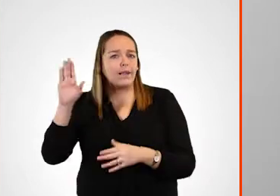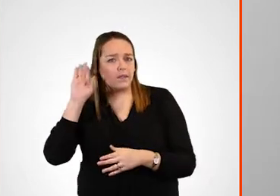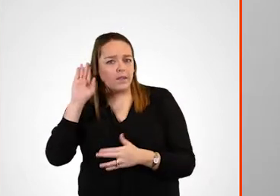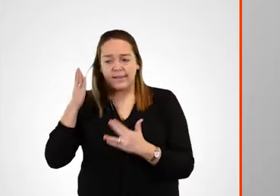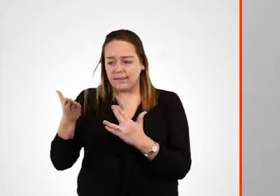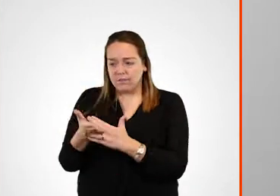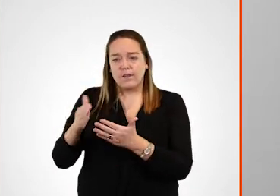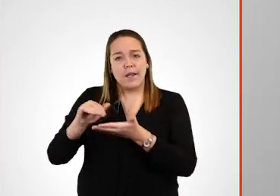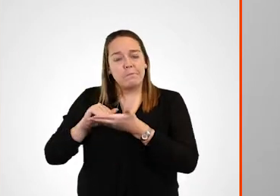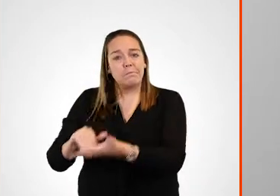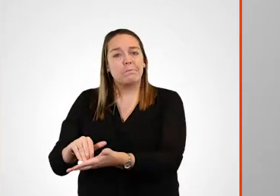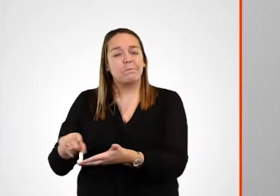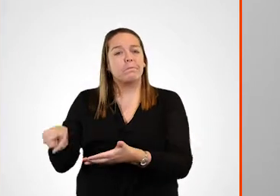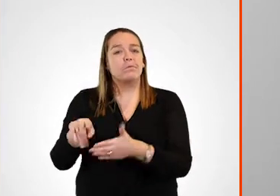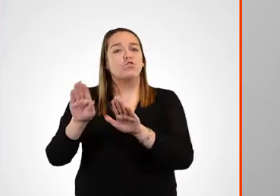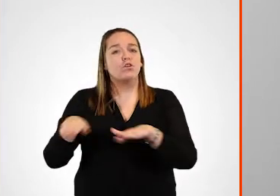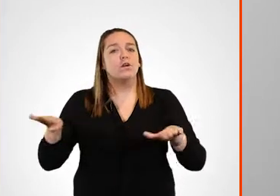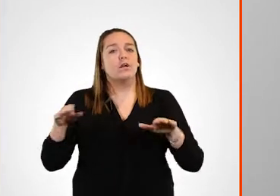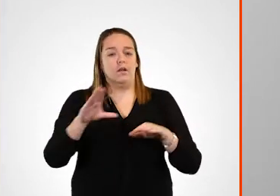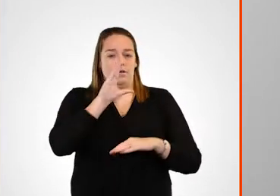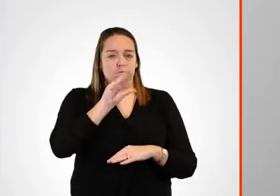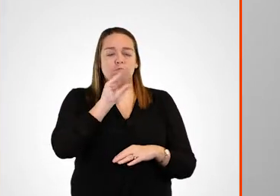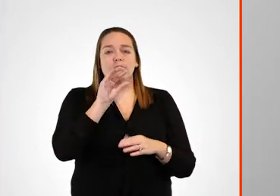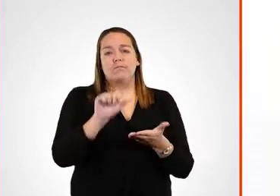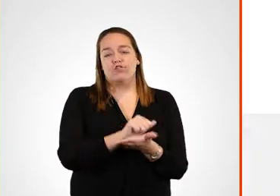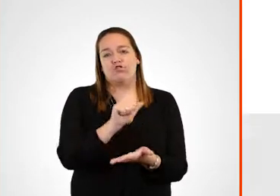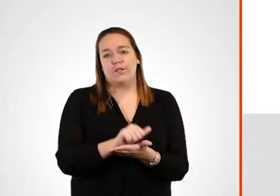to produce speech sounds accurately.